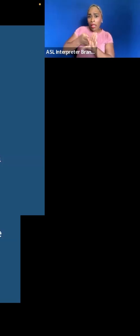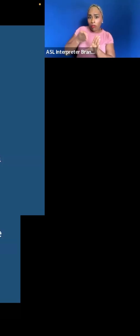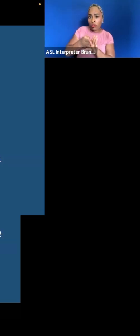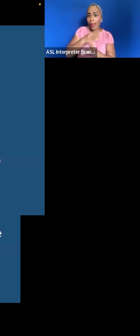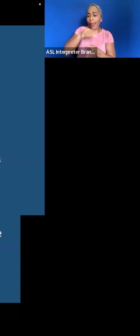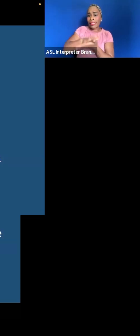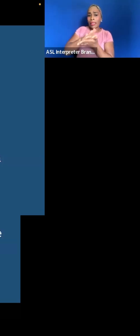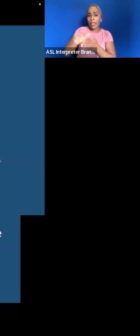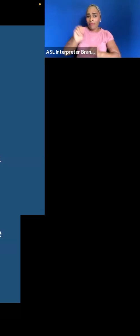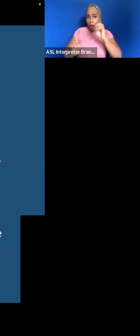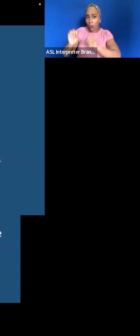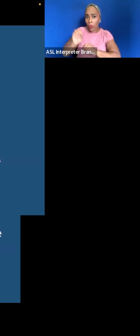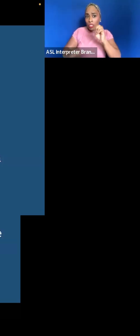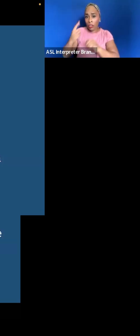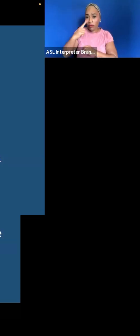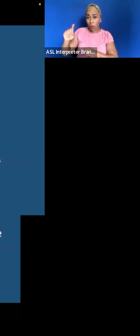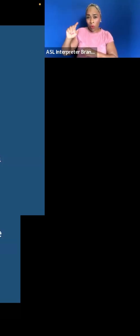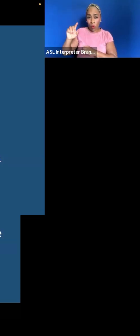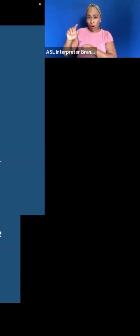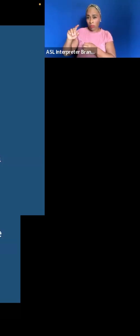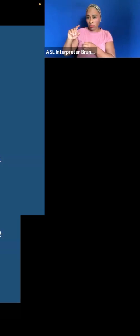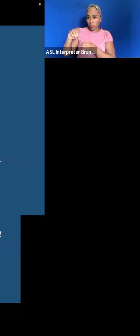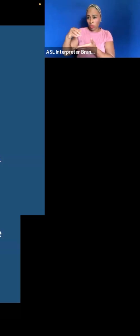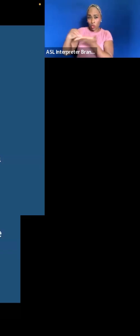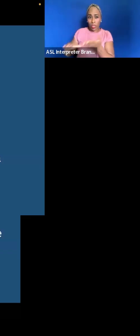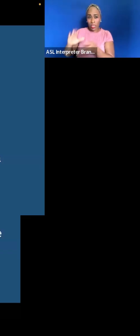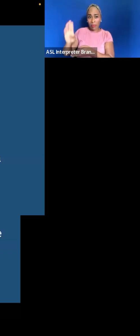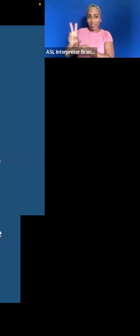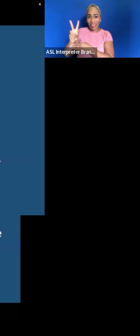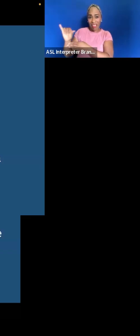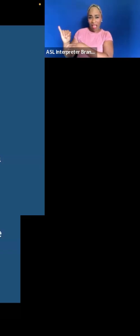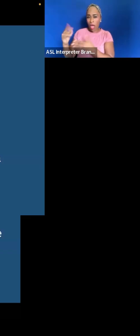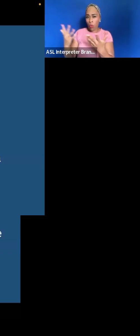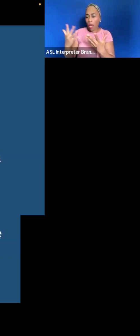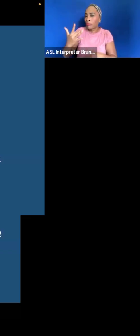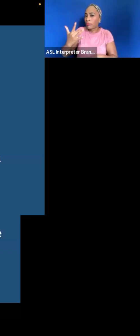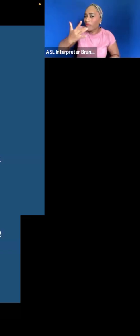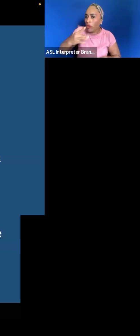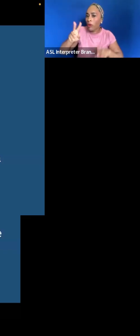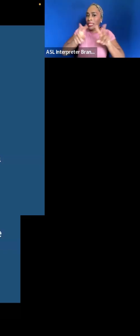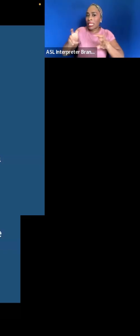and academic evaluations to use for BVI students and or recommended accommodations.